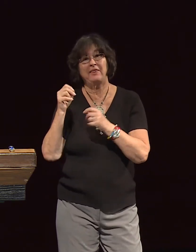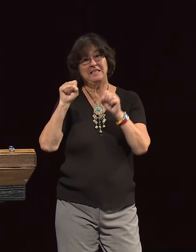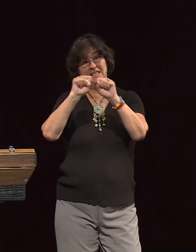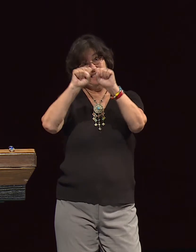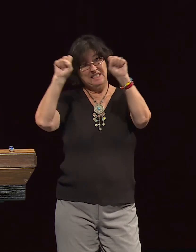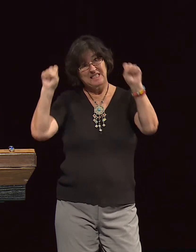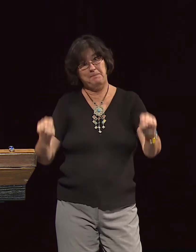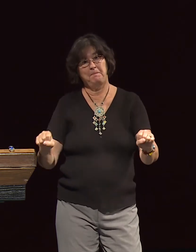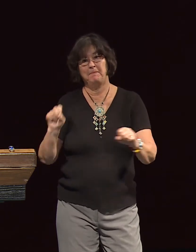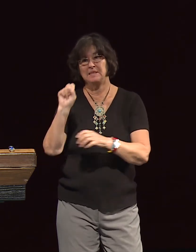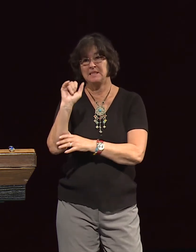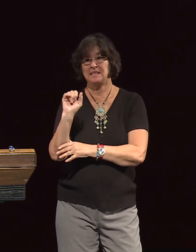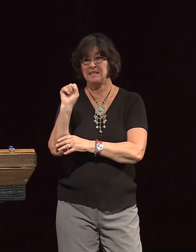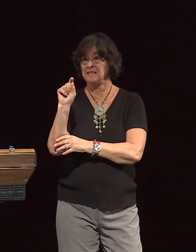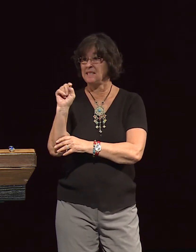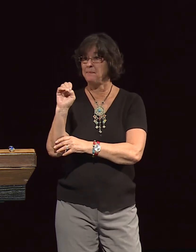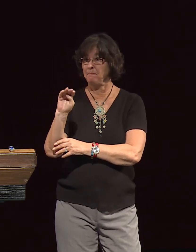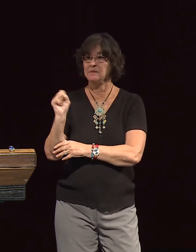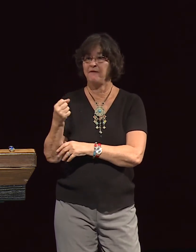It's the system itself.